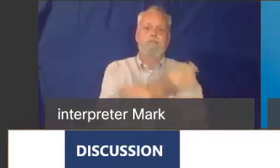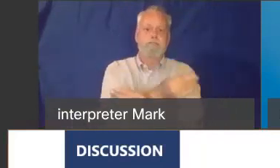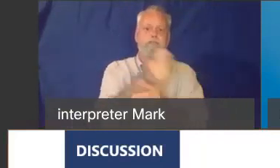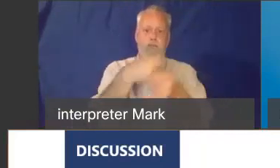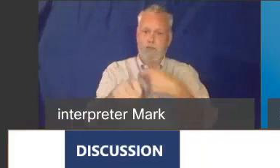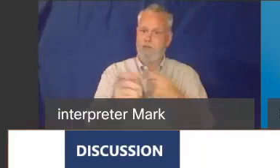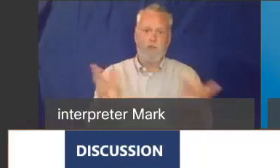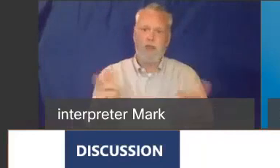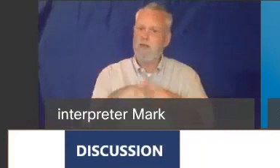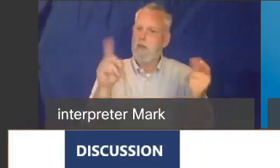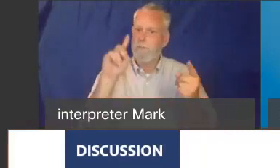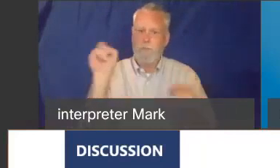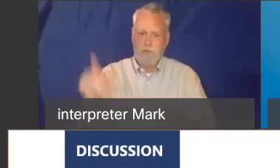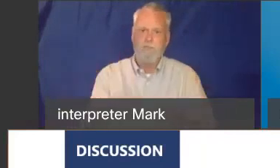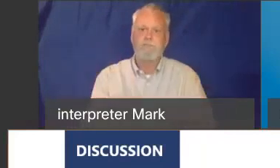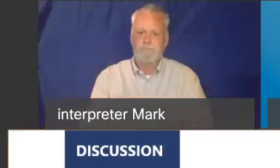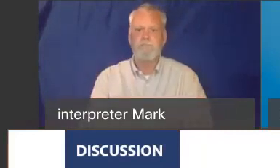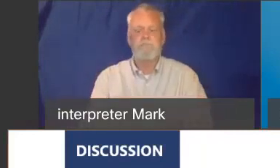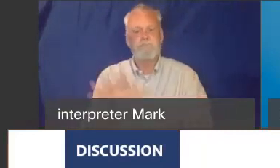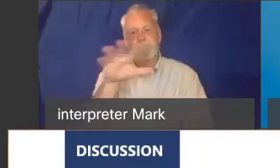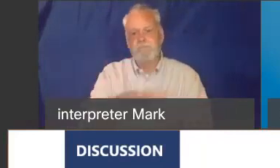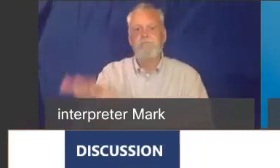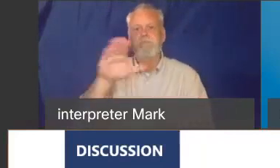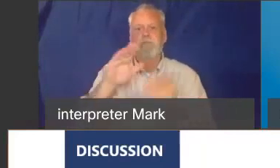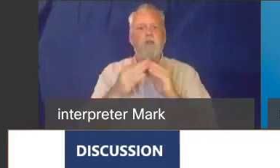Big questions throughout the city, there's a lot of competition for curbside.